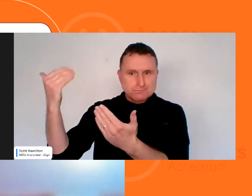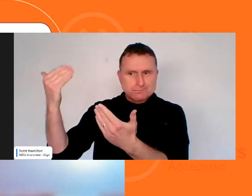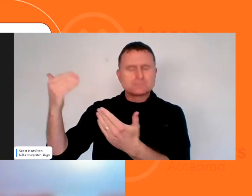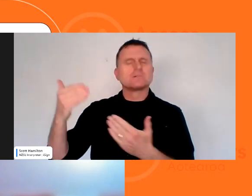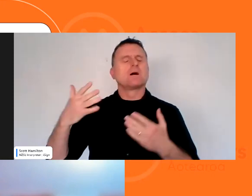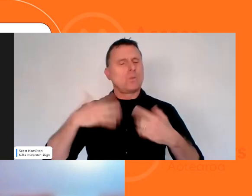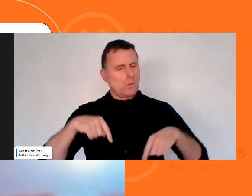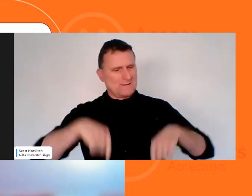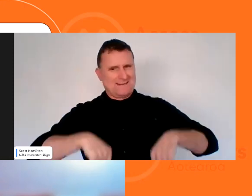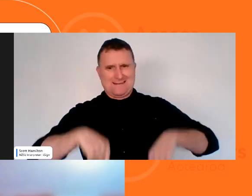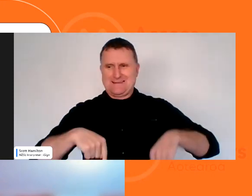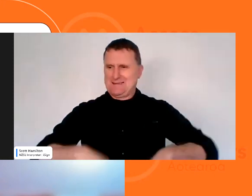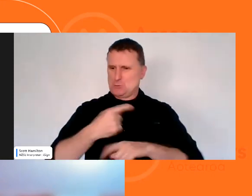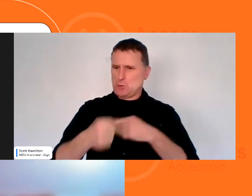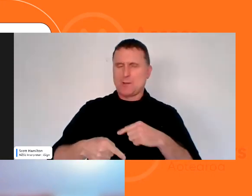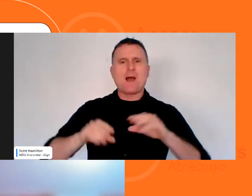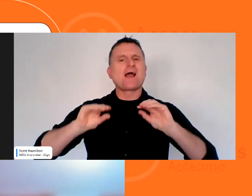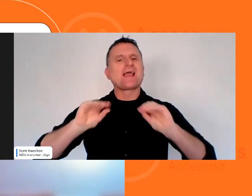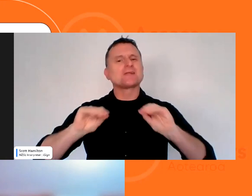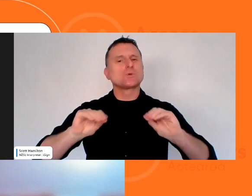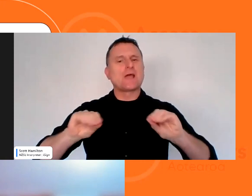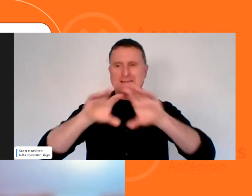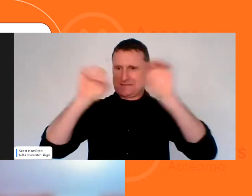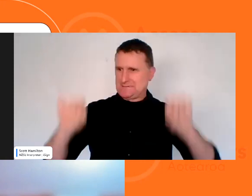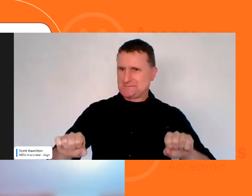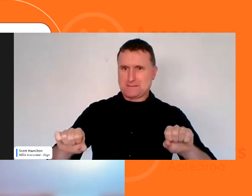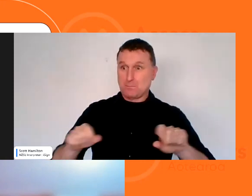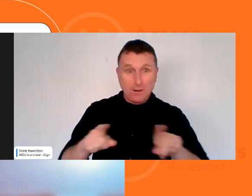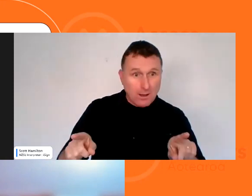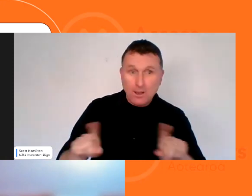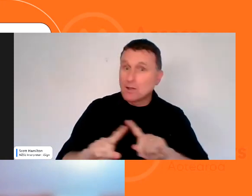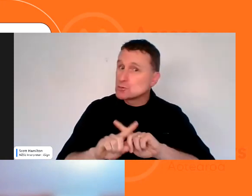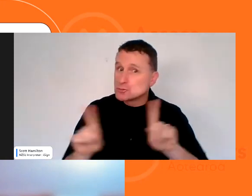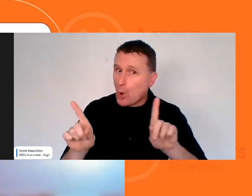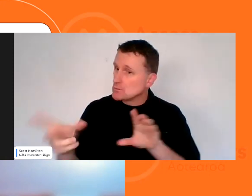overall in education is not inclusive, but it needs to be. And one of